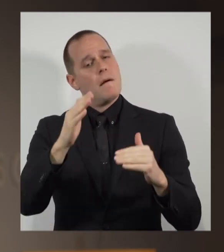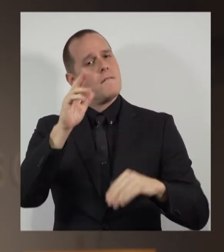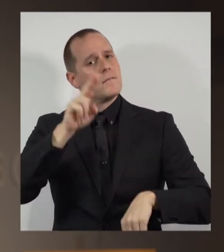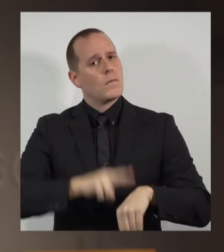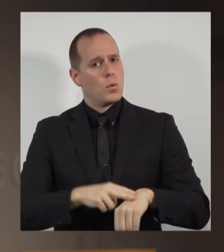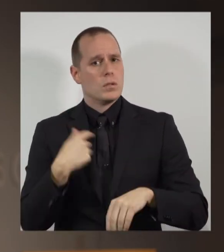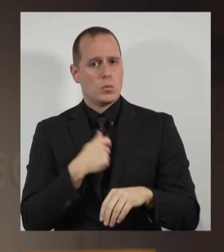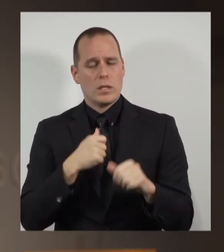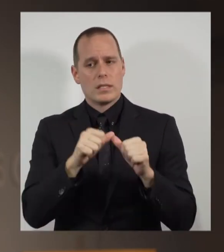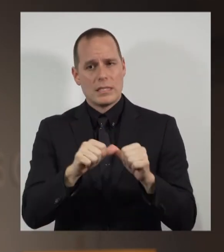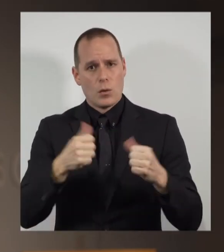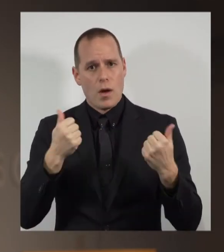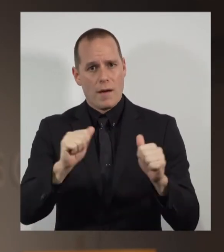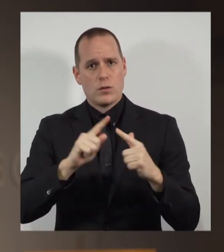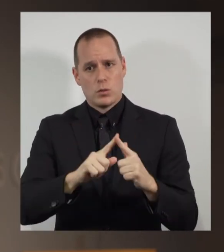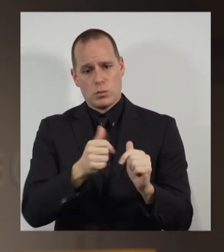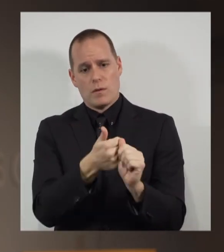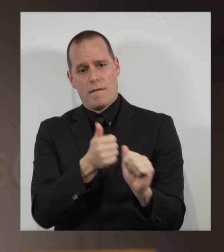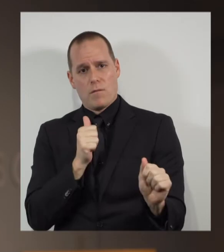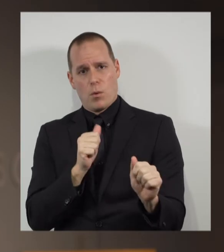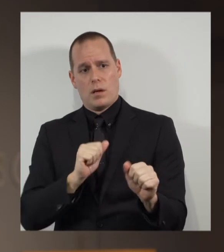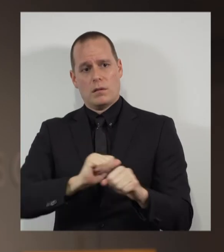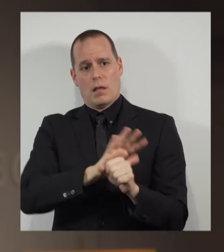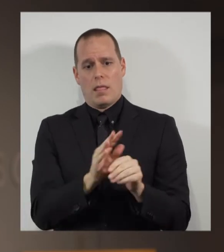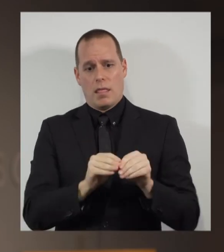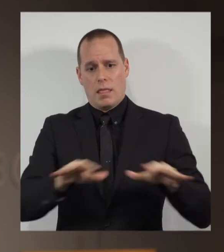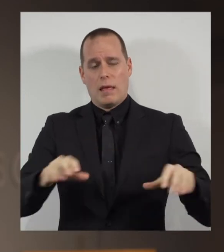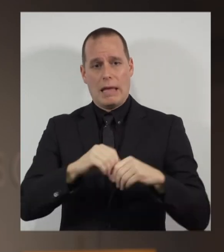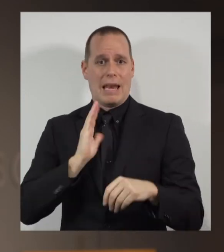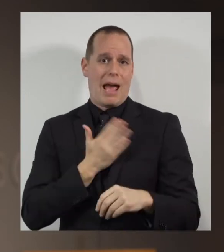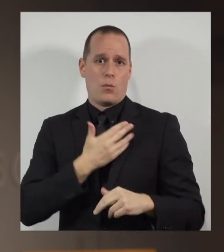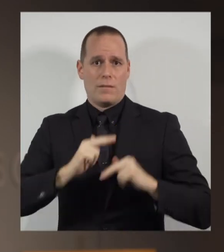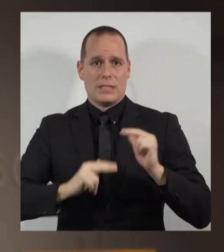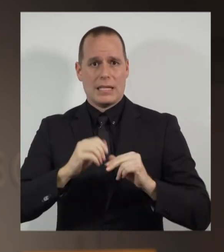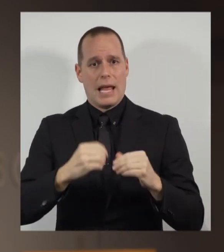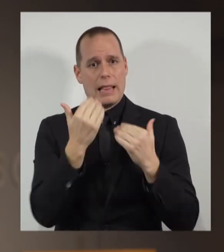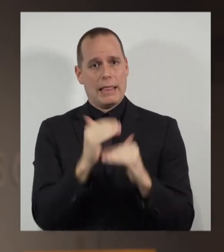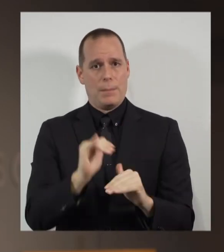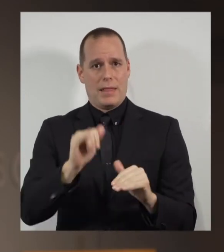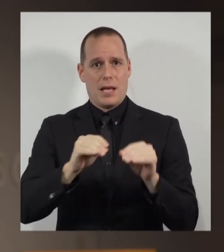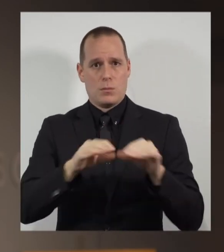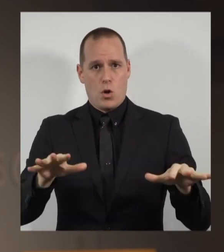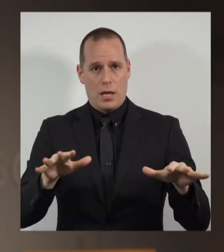Of course, we are continuing efforts to prevent COVID-19 in our facilities and limit its spread,